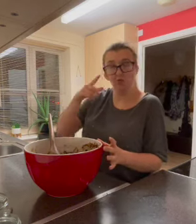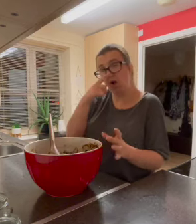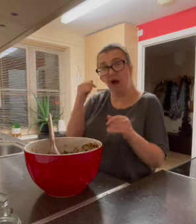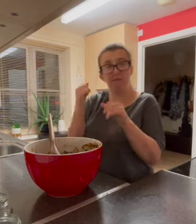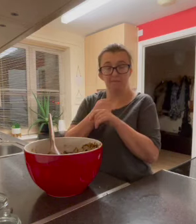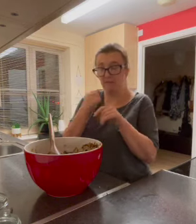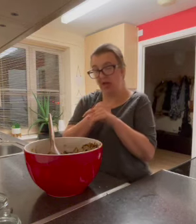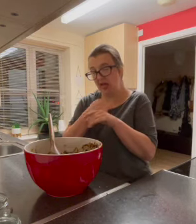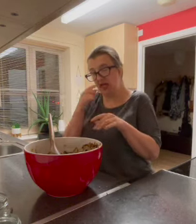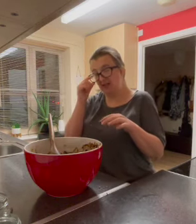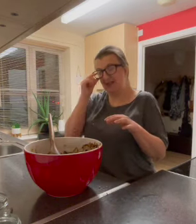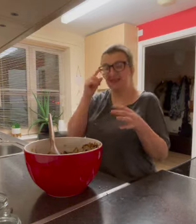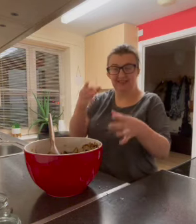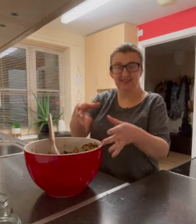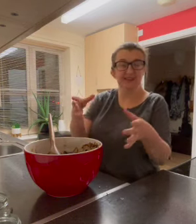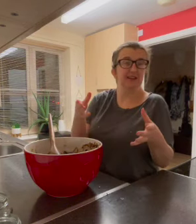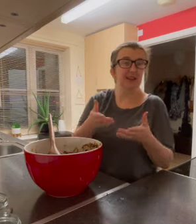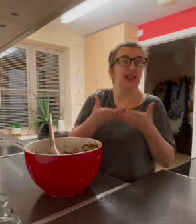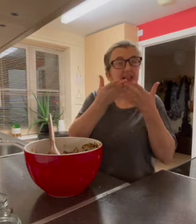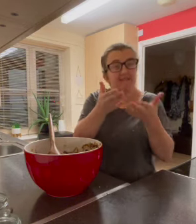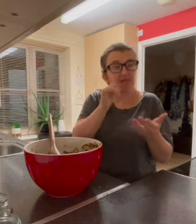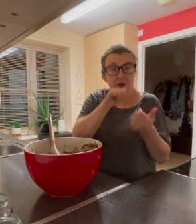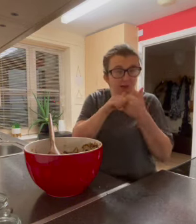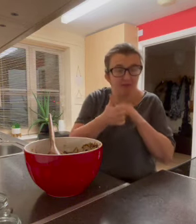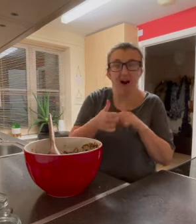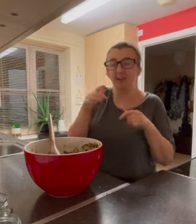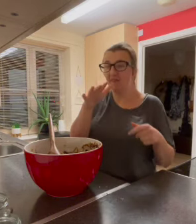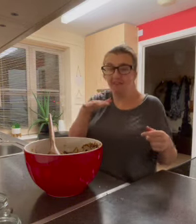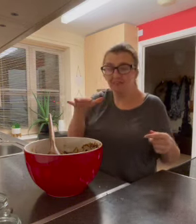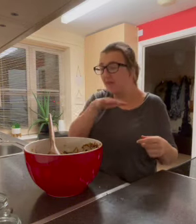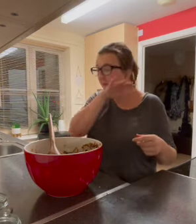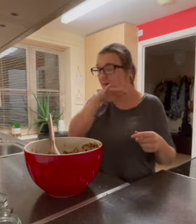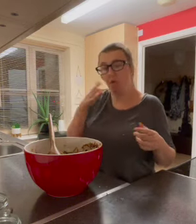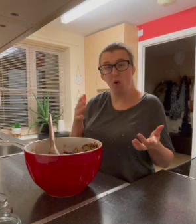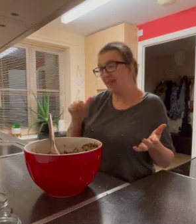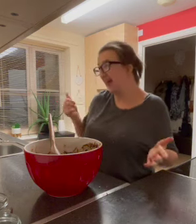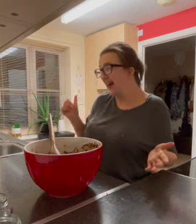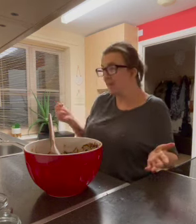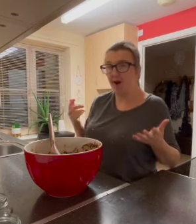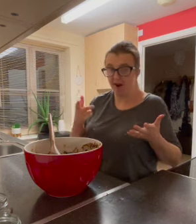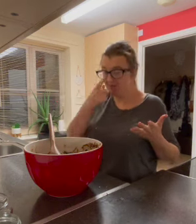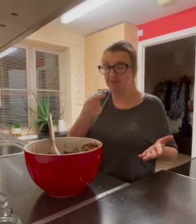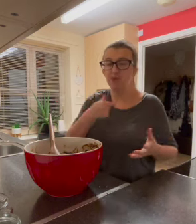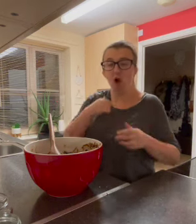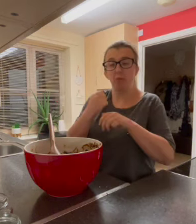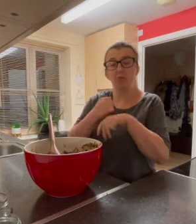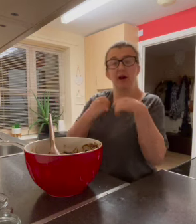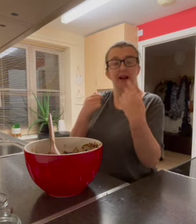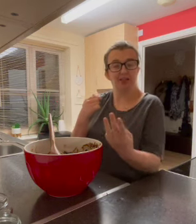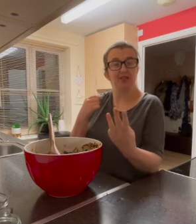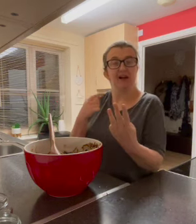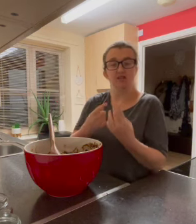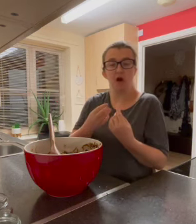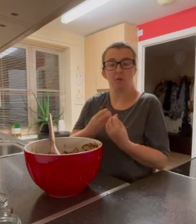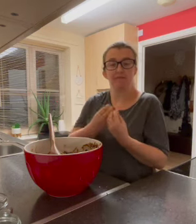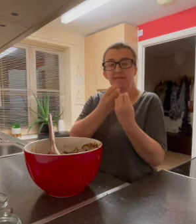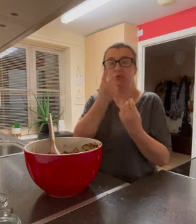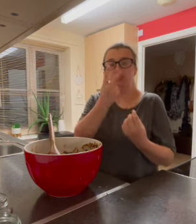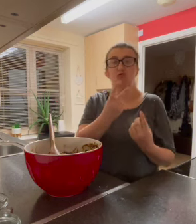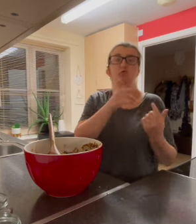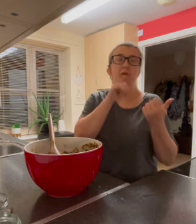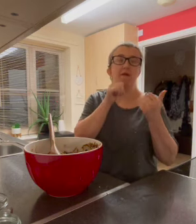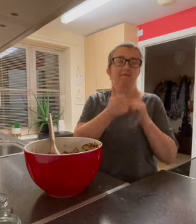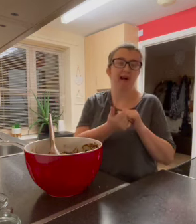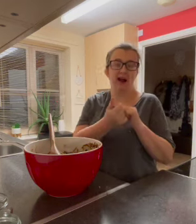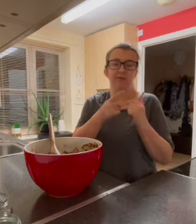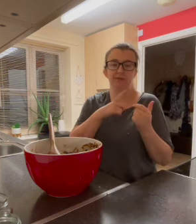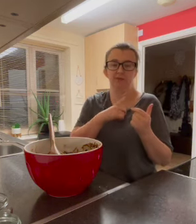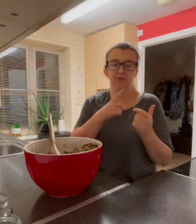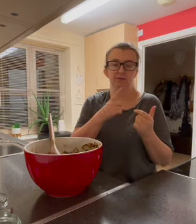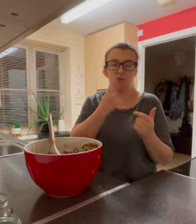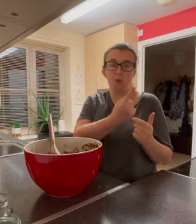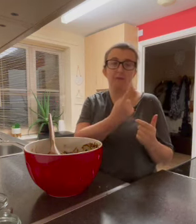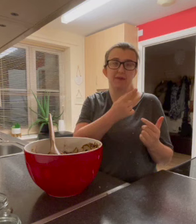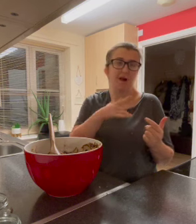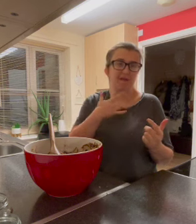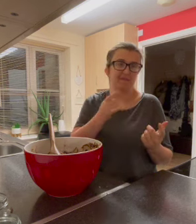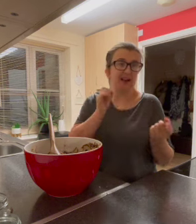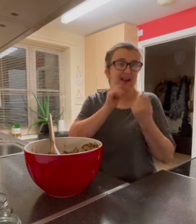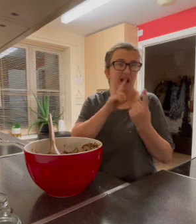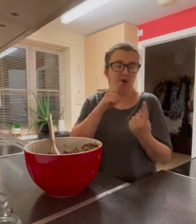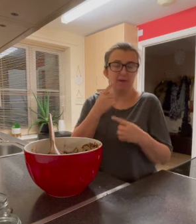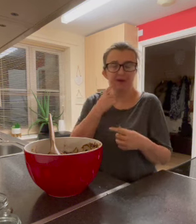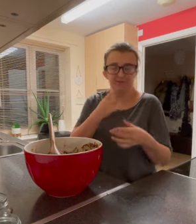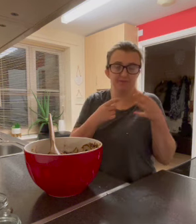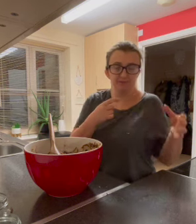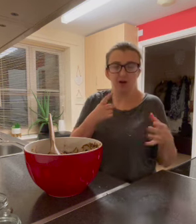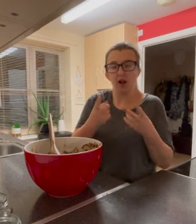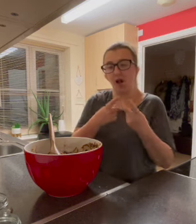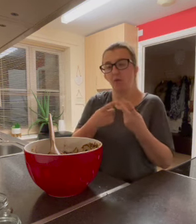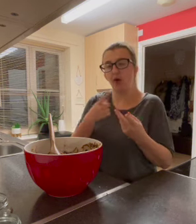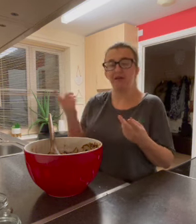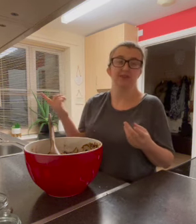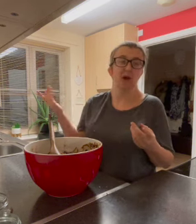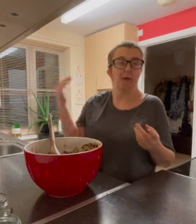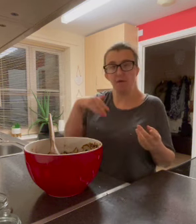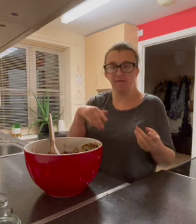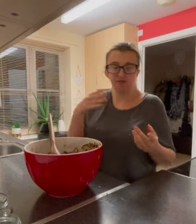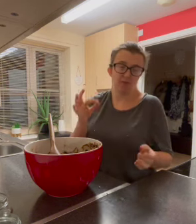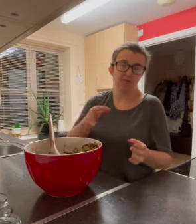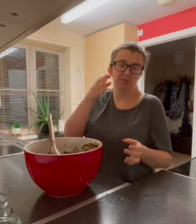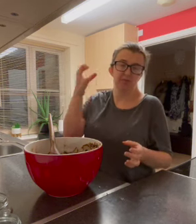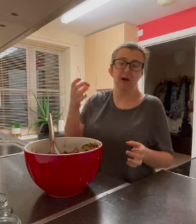You can make this and give those to your friend, family or neighbour, so I am giving it to two of my friend ,as one live nearby and other who are coming over.